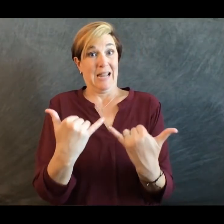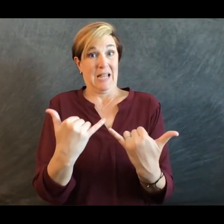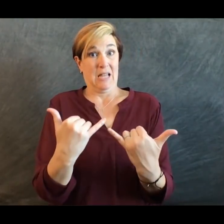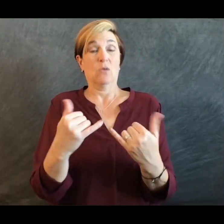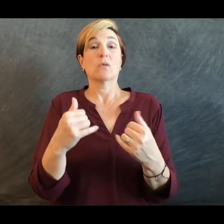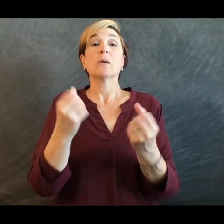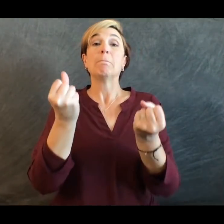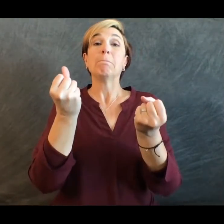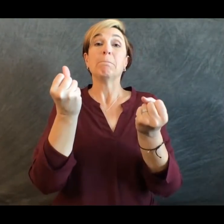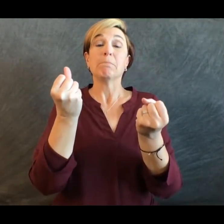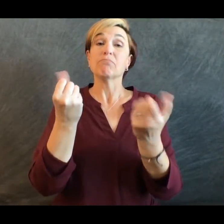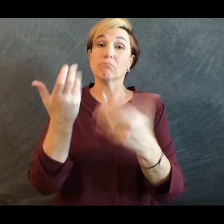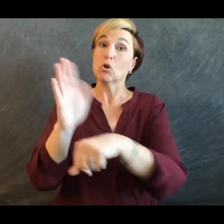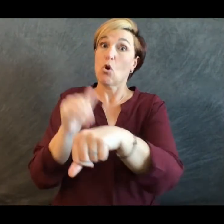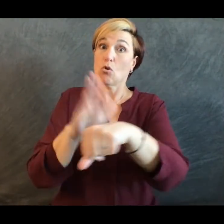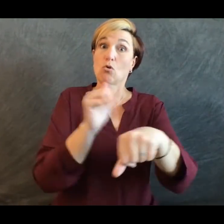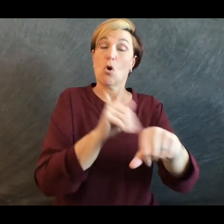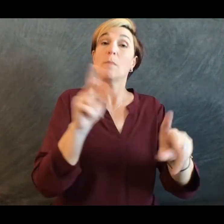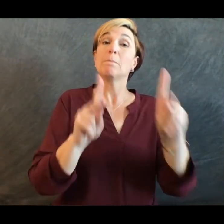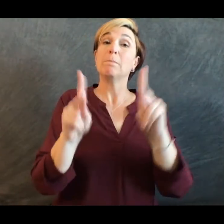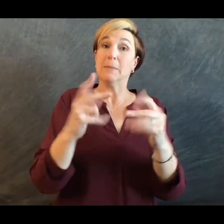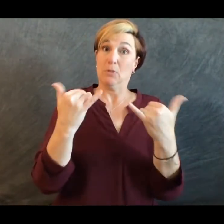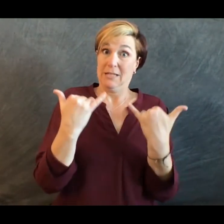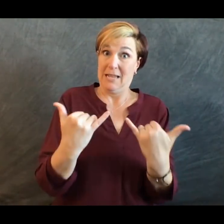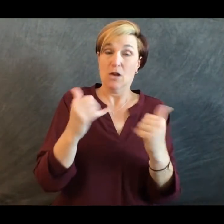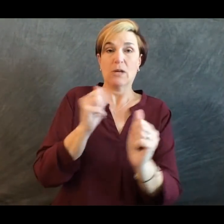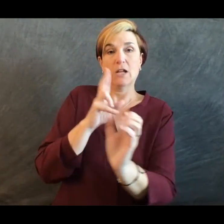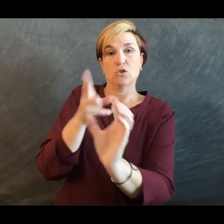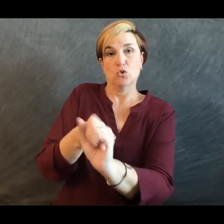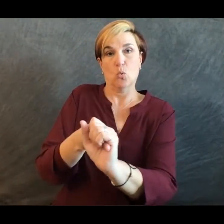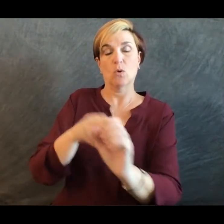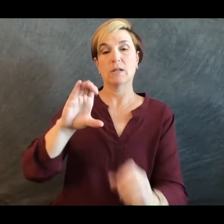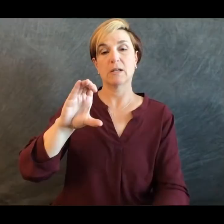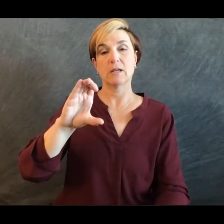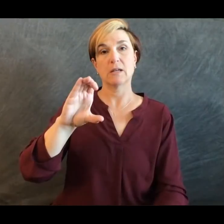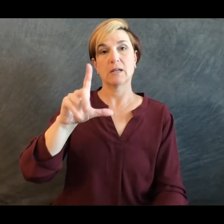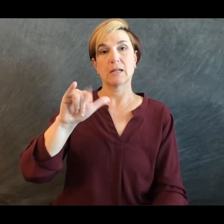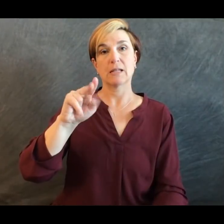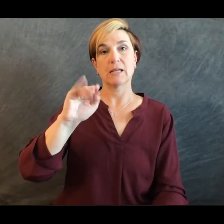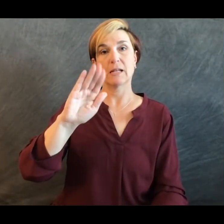recommend you go to clinical trials.gov and you'll see the design of a clinical